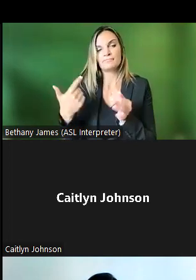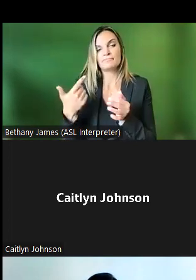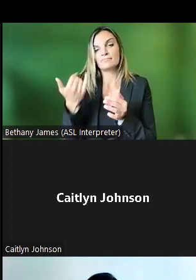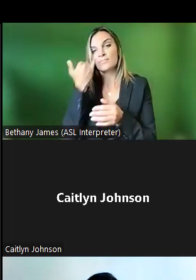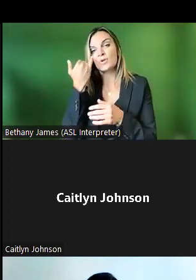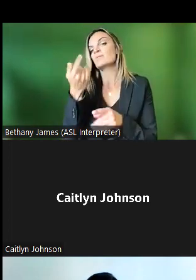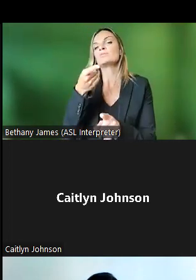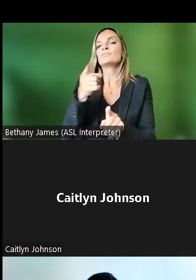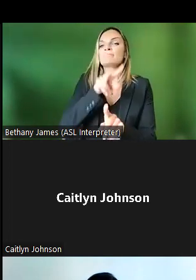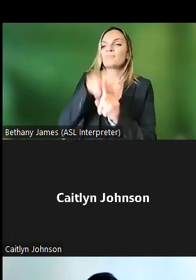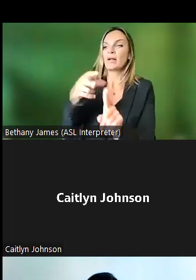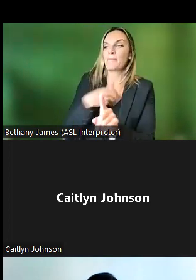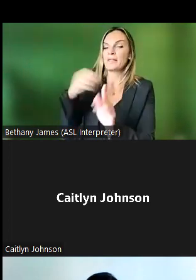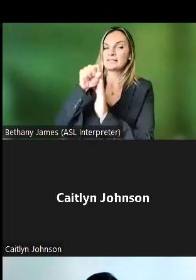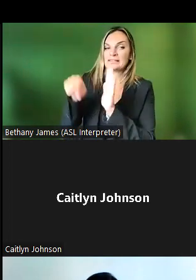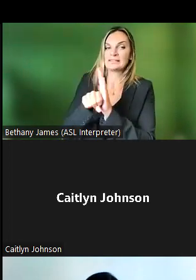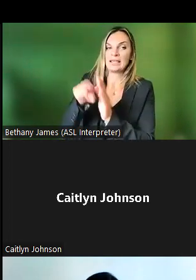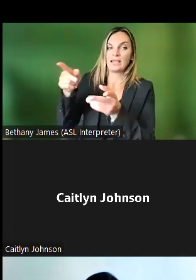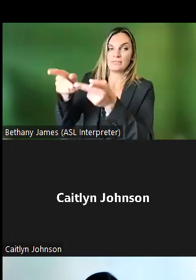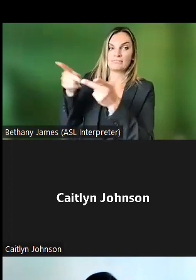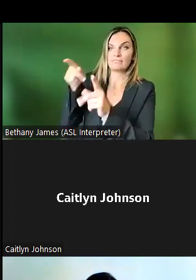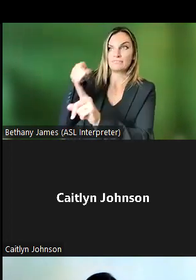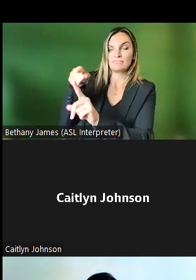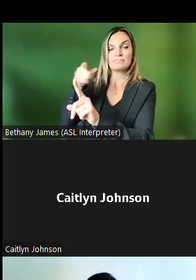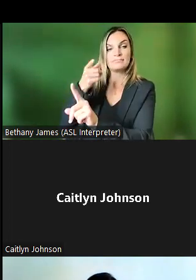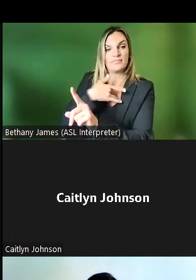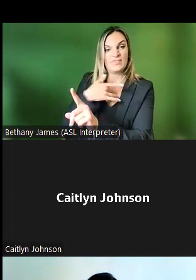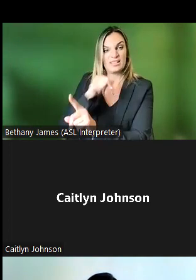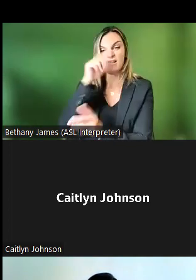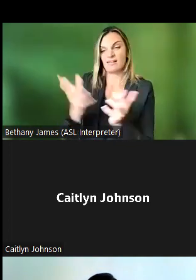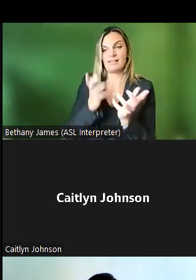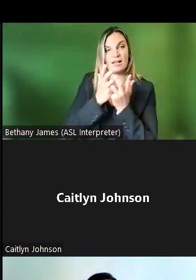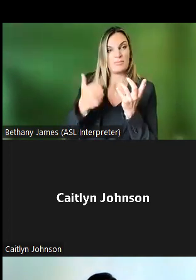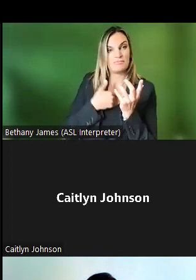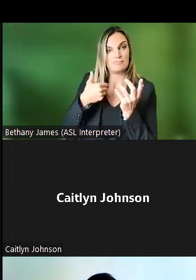entity if you feel that you've not been accommodated or you're not there's you don't have access